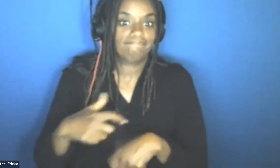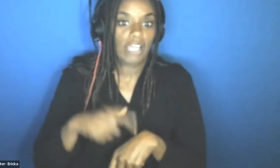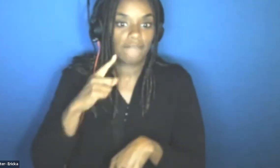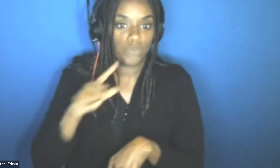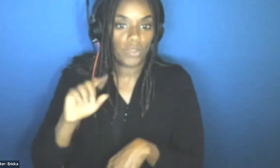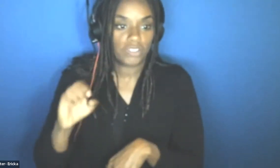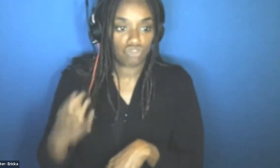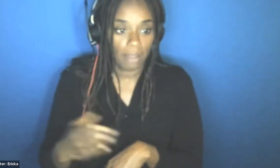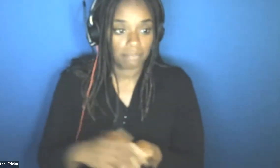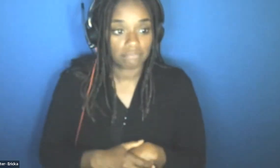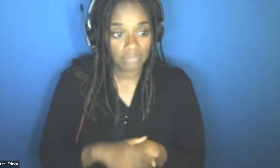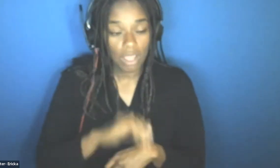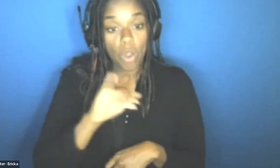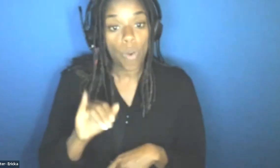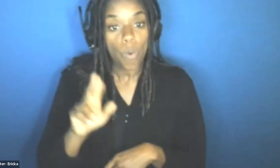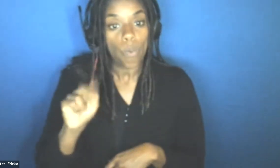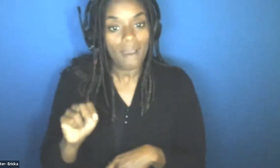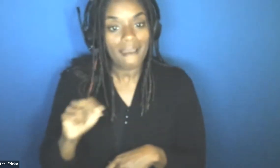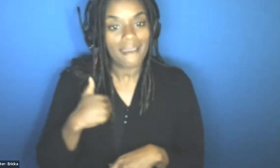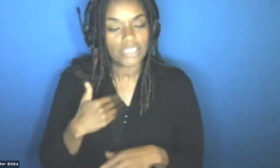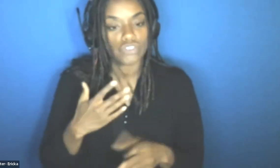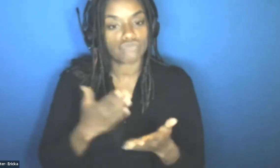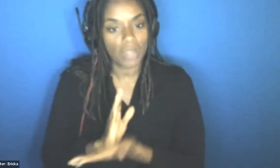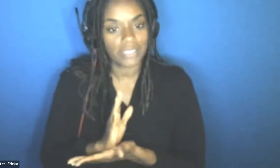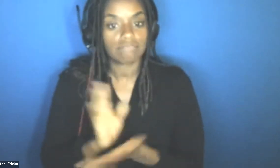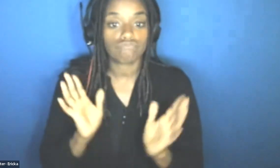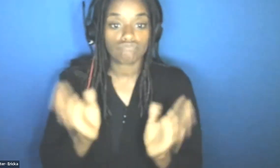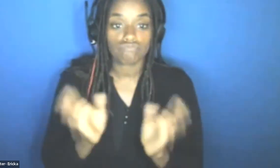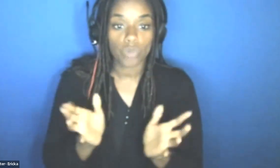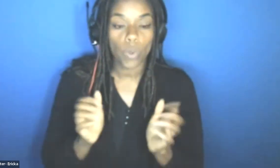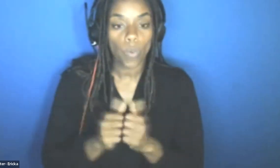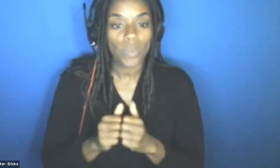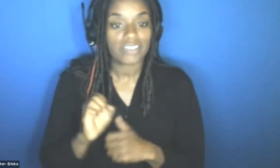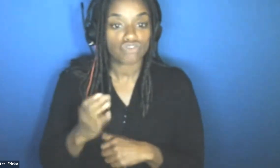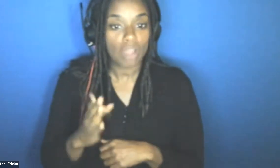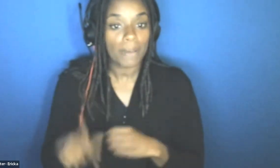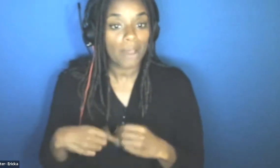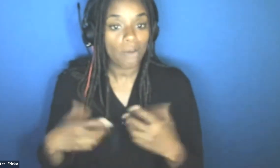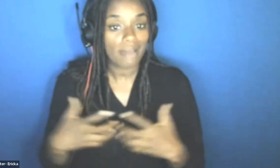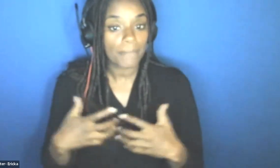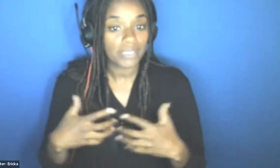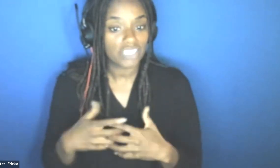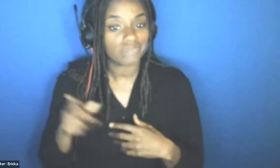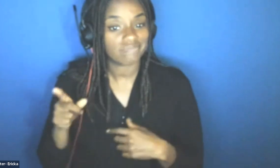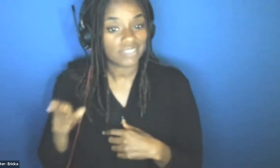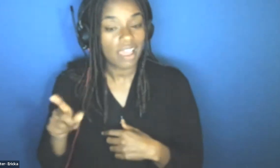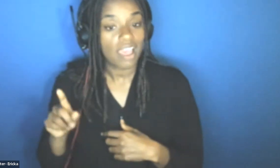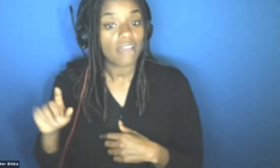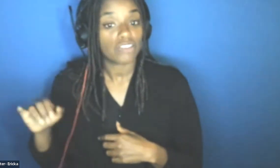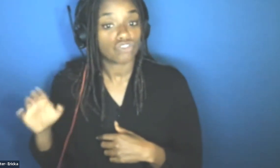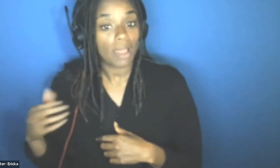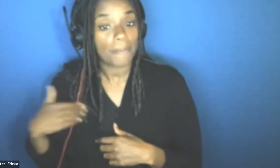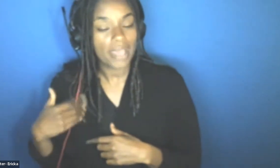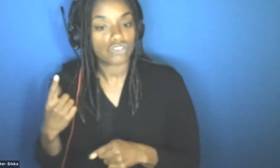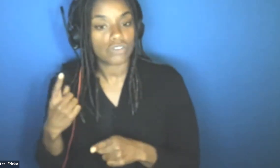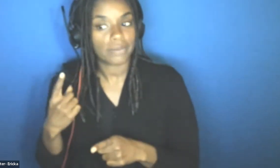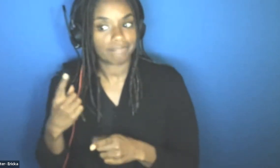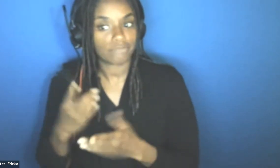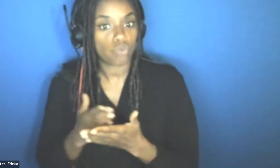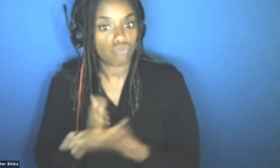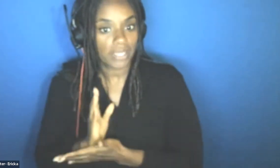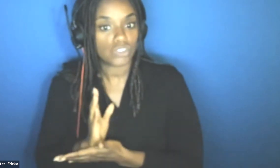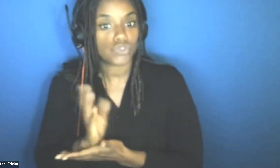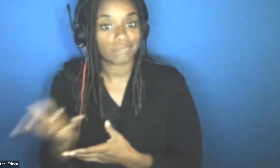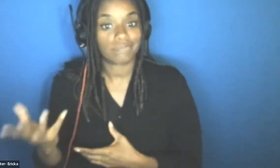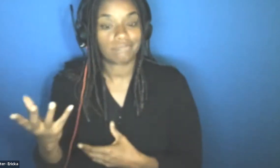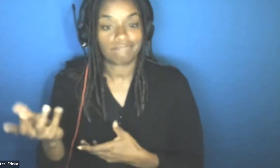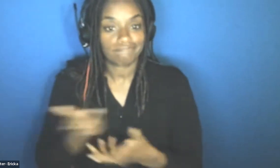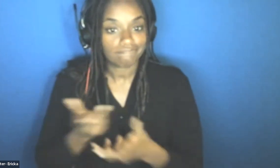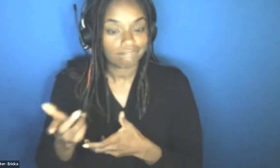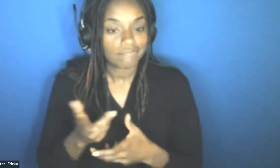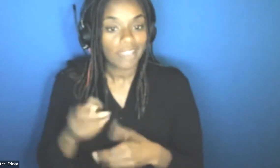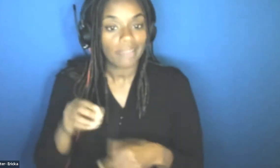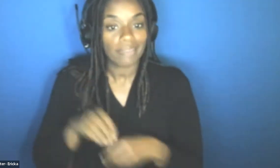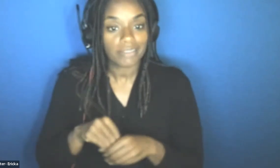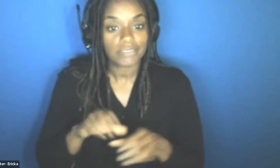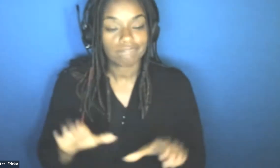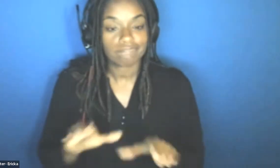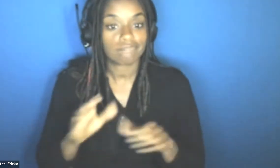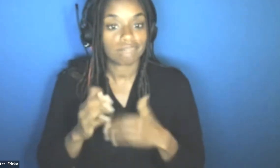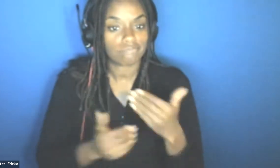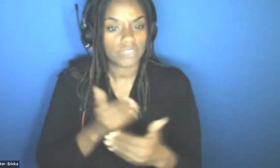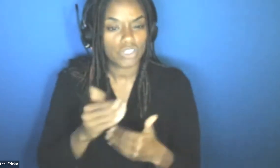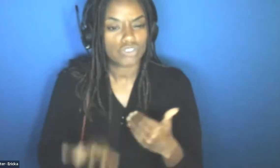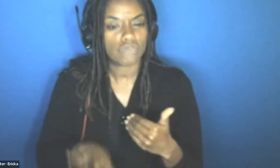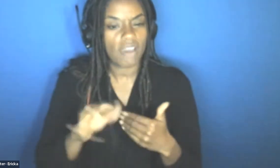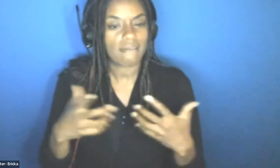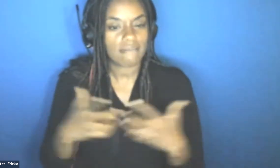Unless it presents an undue hardship for the employer.